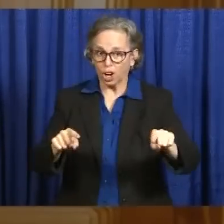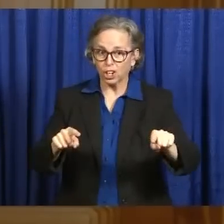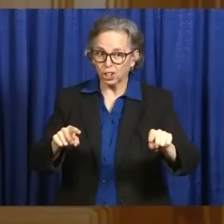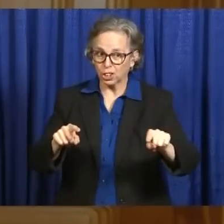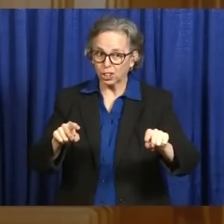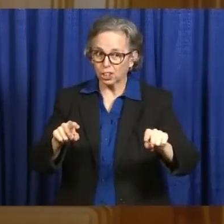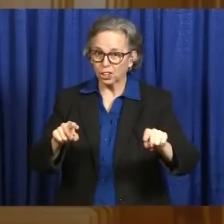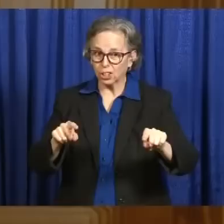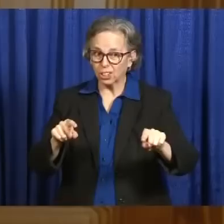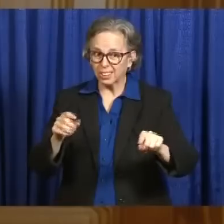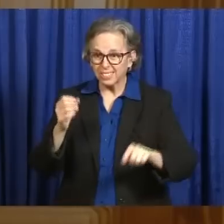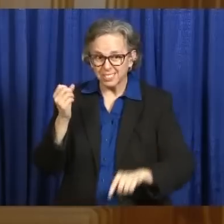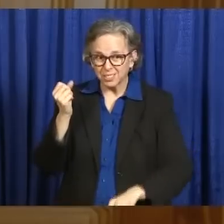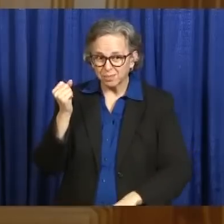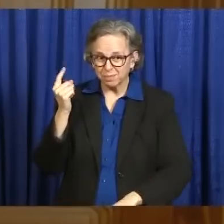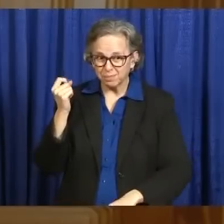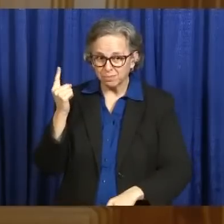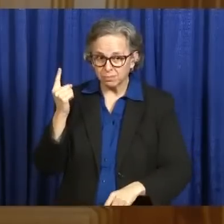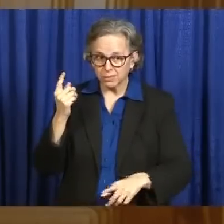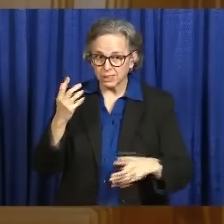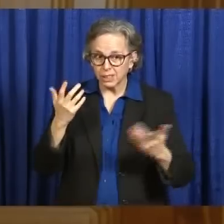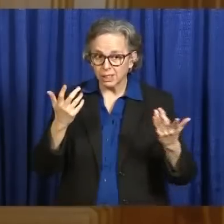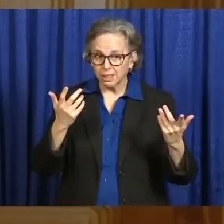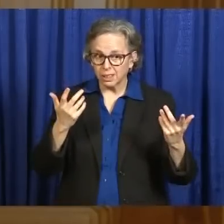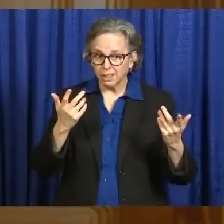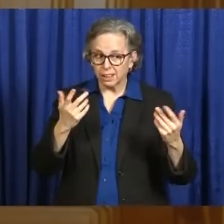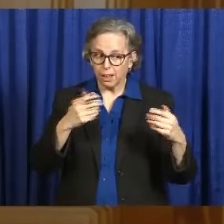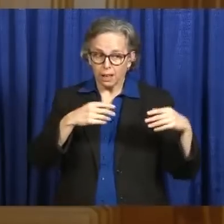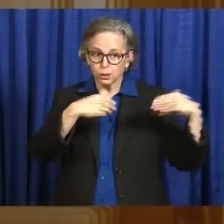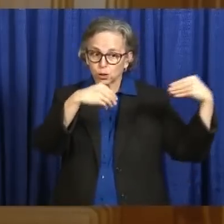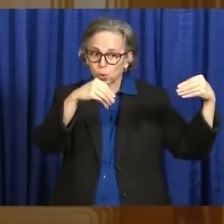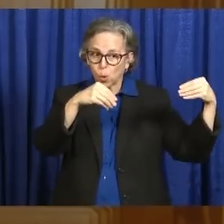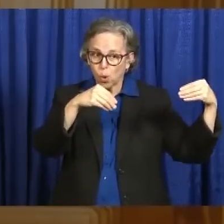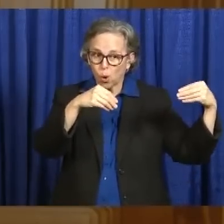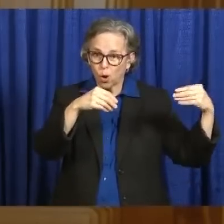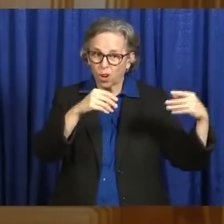JUST A REMINDER THAT UNDER THE